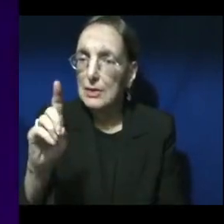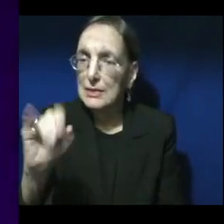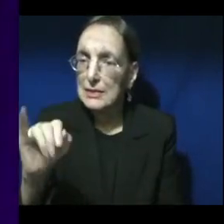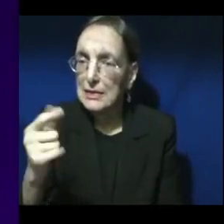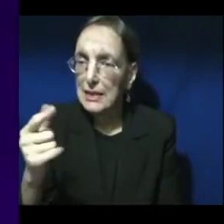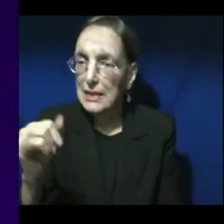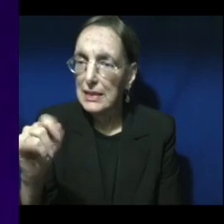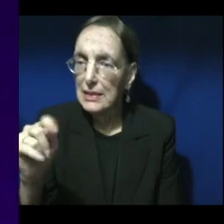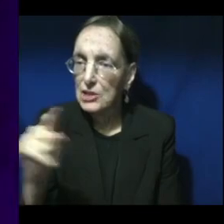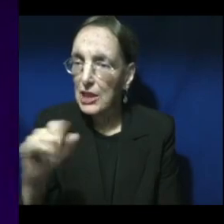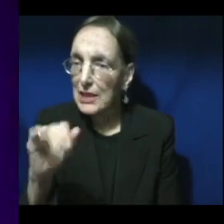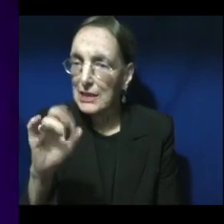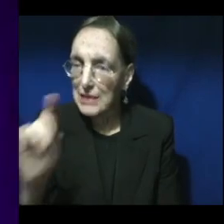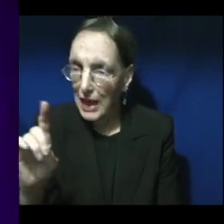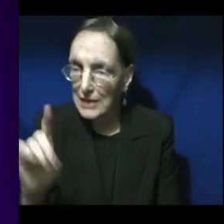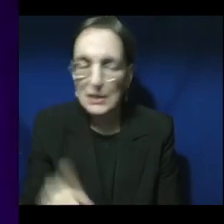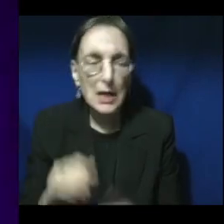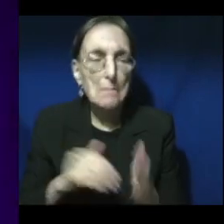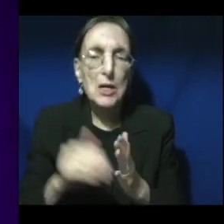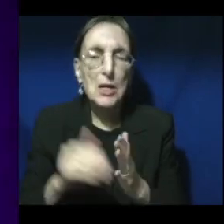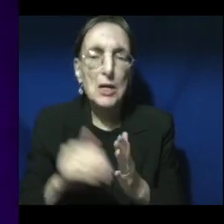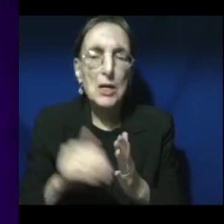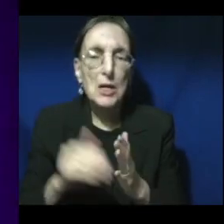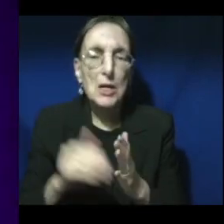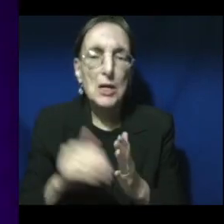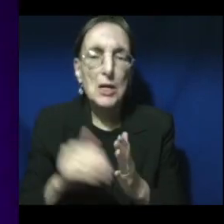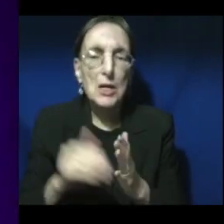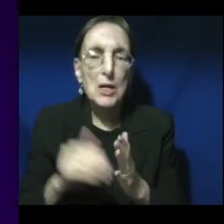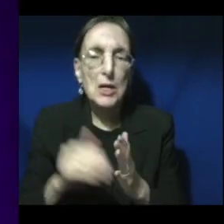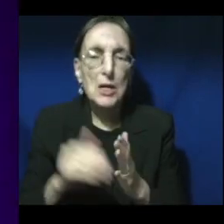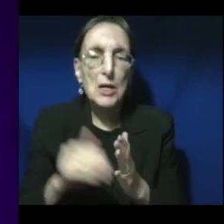online. You get on a Zoom call at the end, you can spit out a transcript when